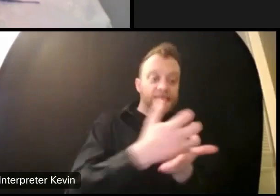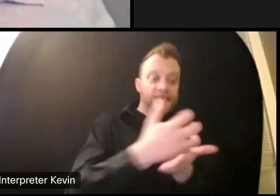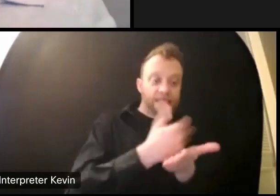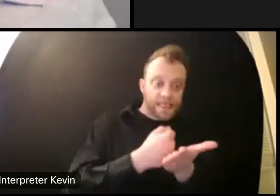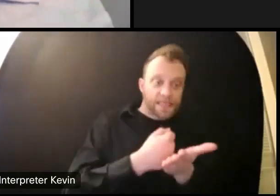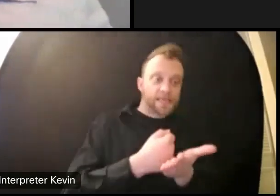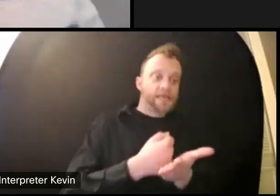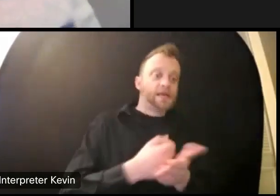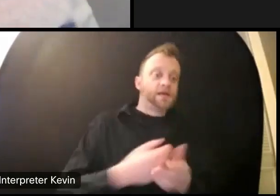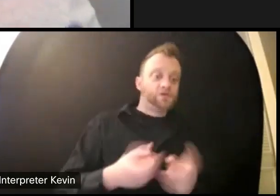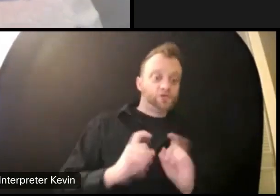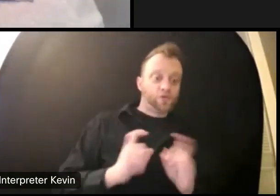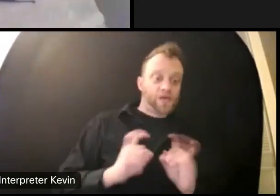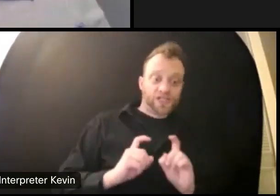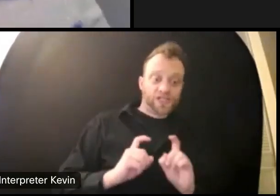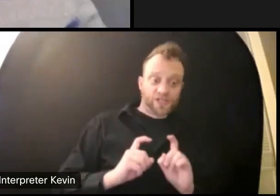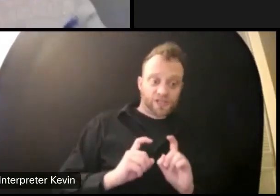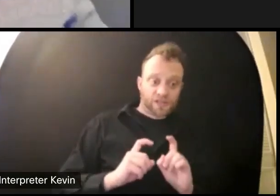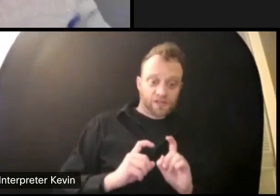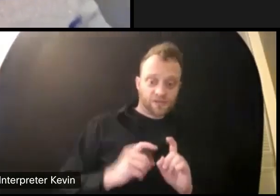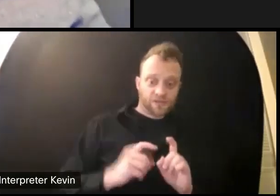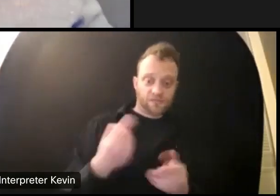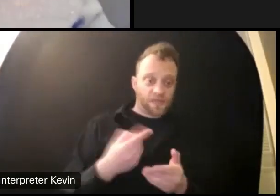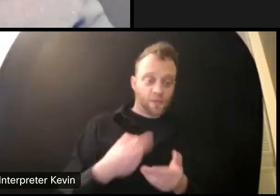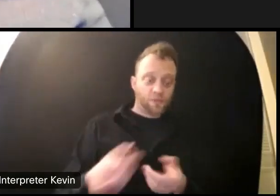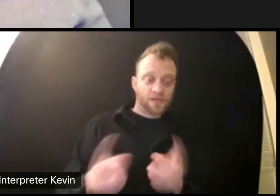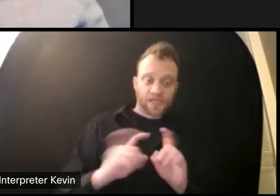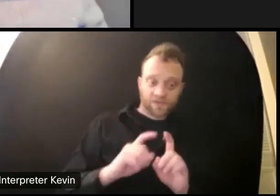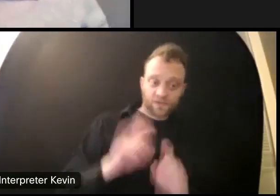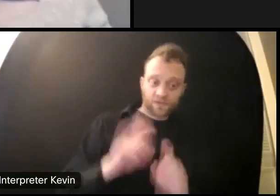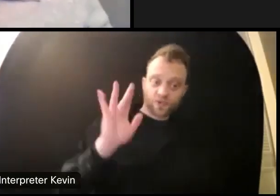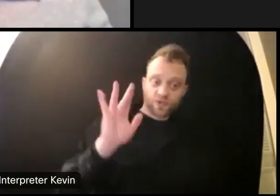you spent a lot of money for your campaign, here's 25 dollars. That's something you would have to go